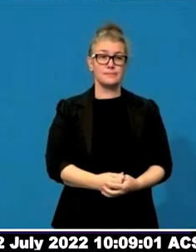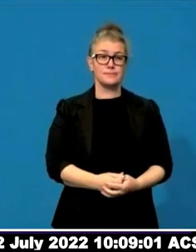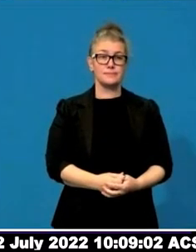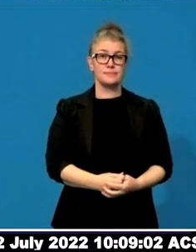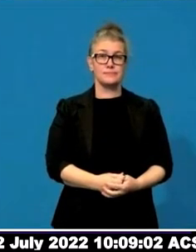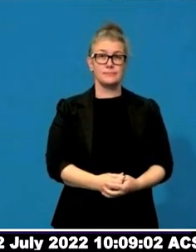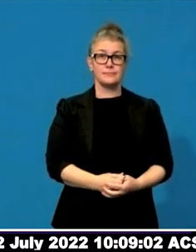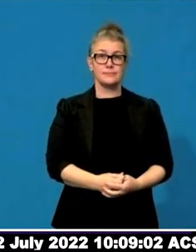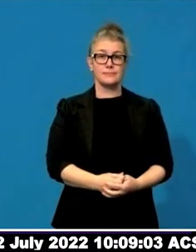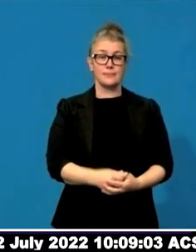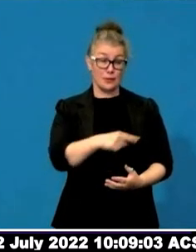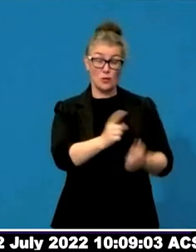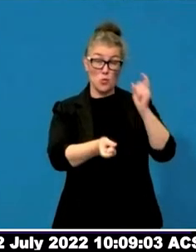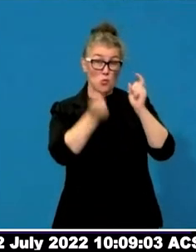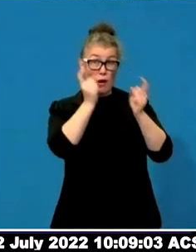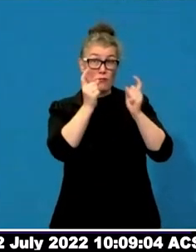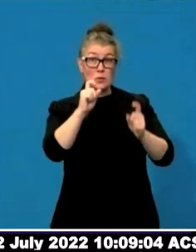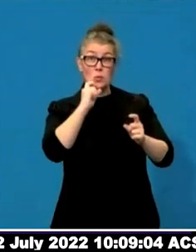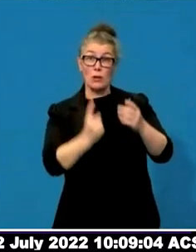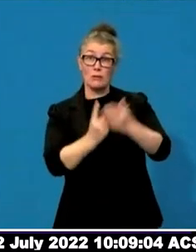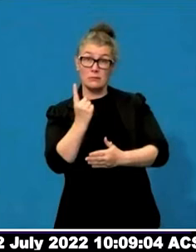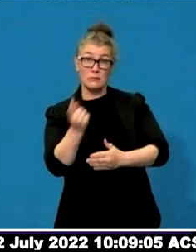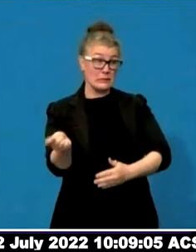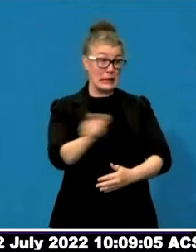It makes you worry a bit? Em is nodding.